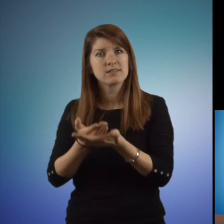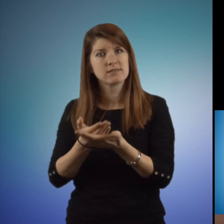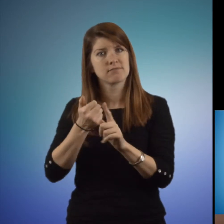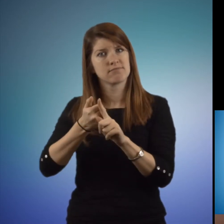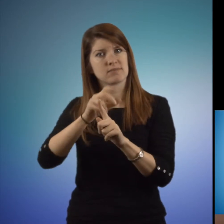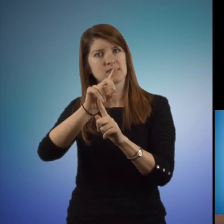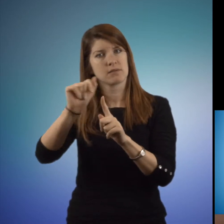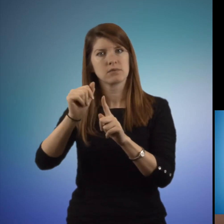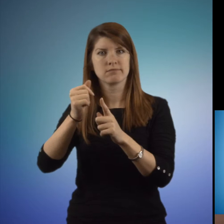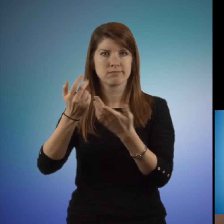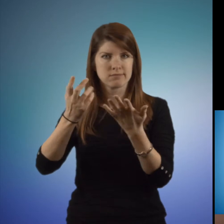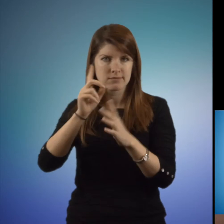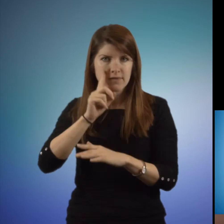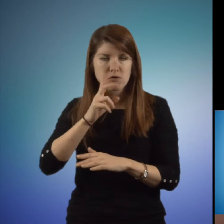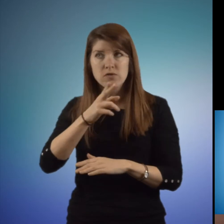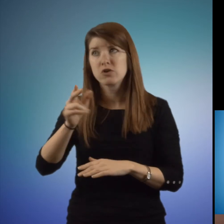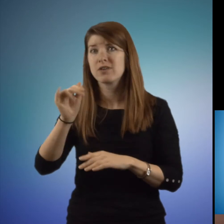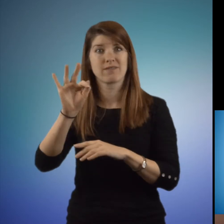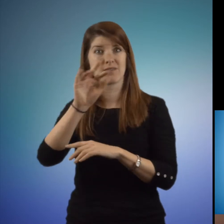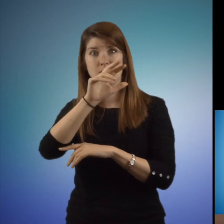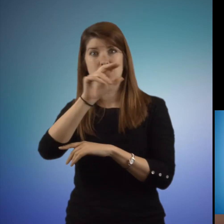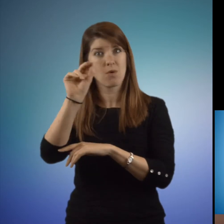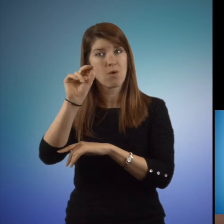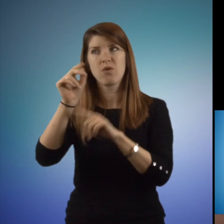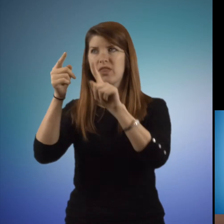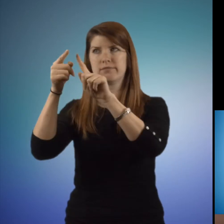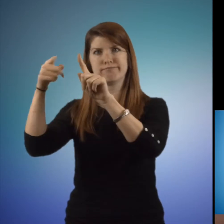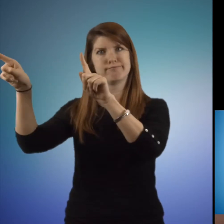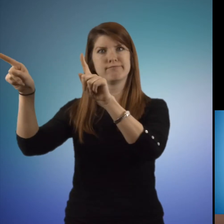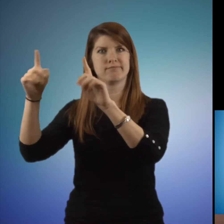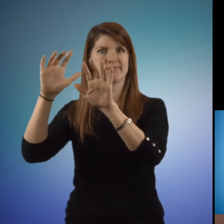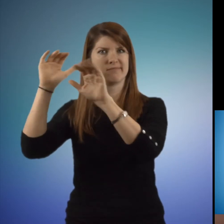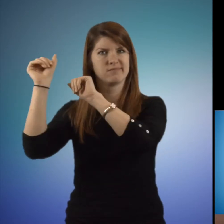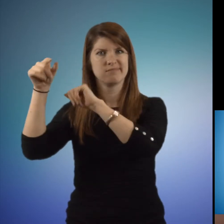And if no is the answer then we exit this flow chart.